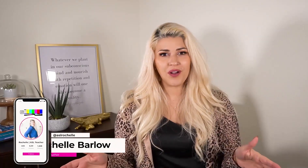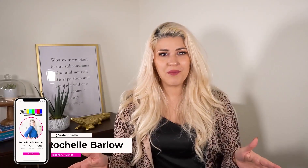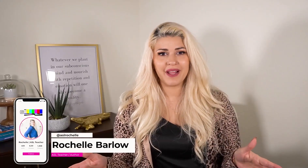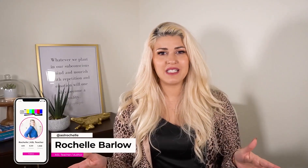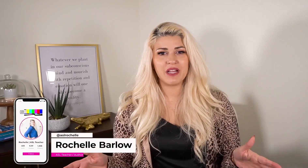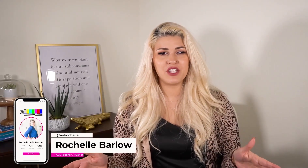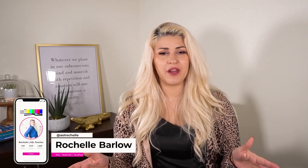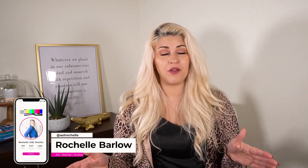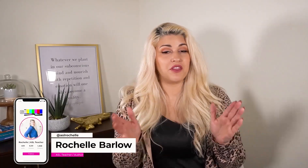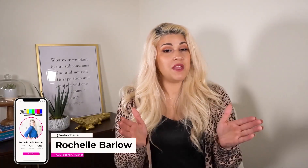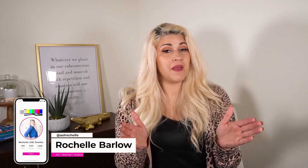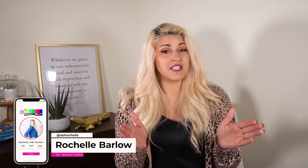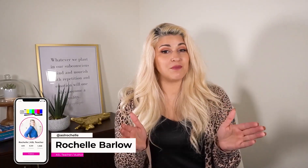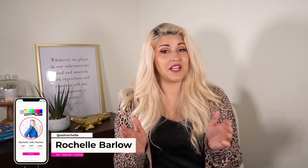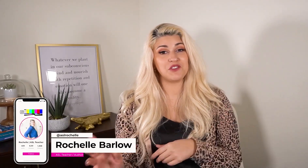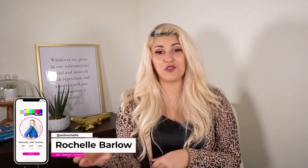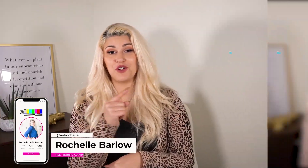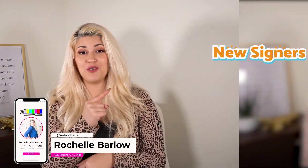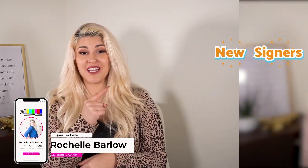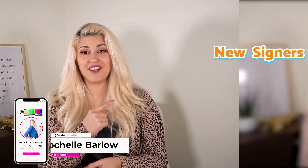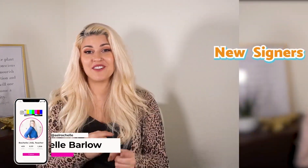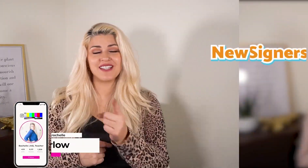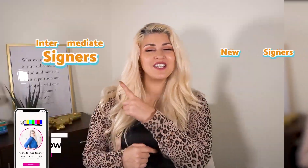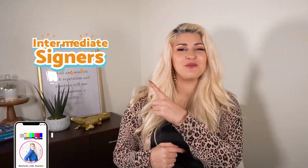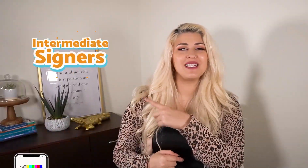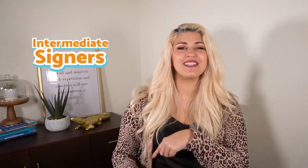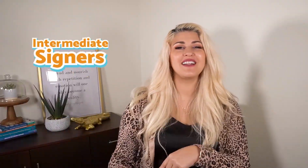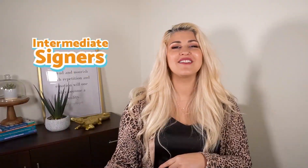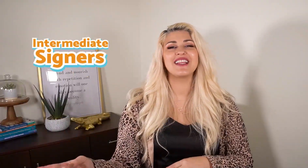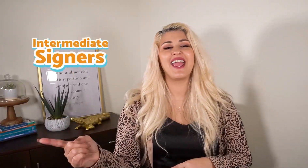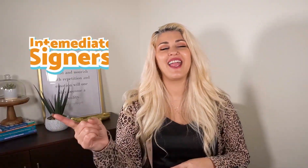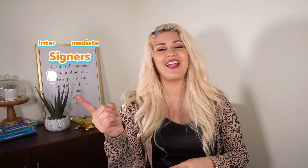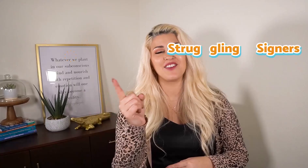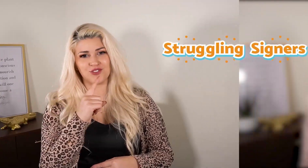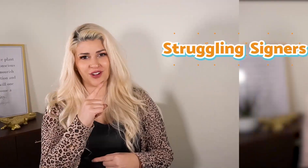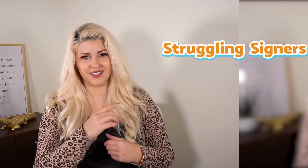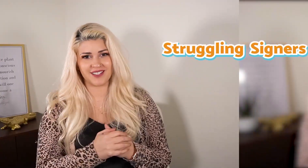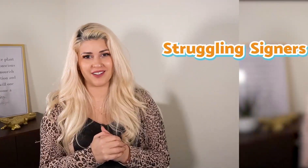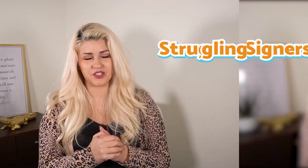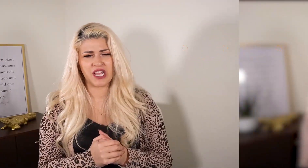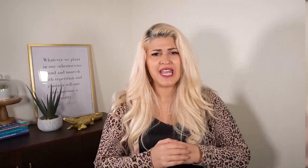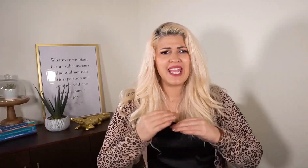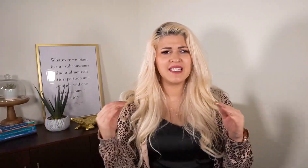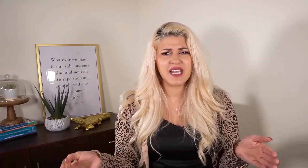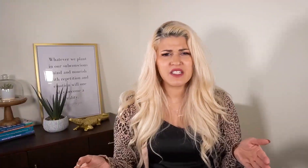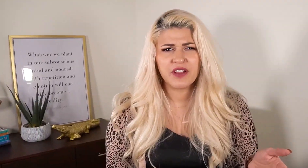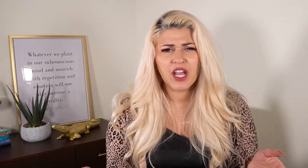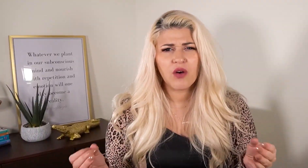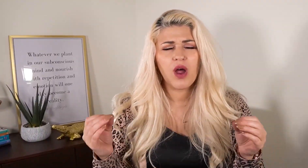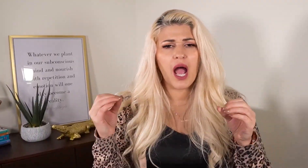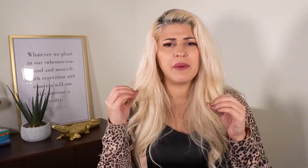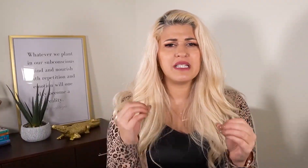Welcome back to my channel, the best place for new signers, intermediate signers, and struggling signers. In today's video,